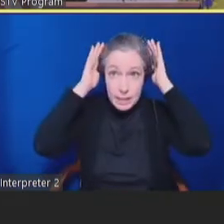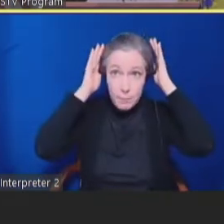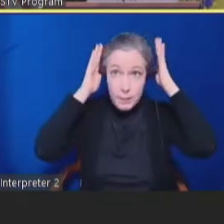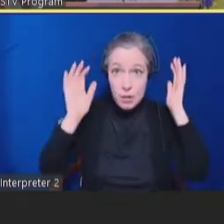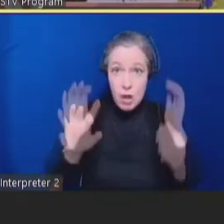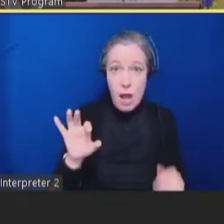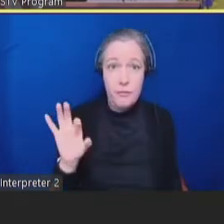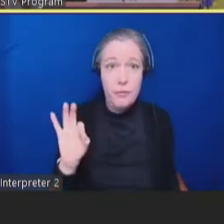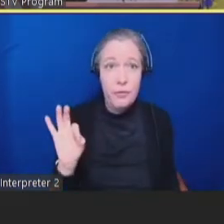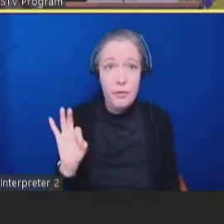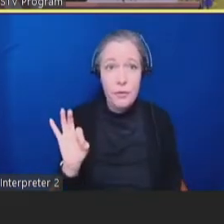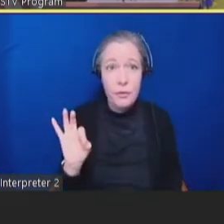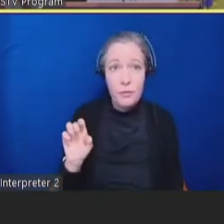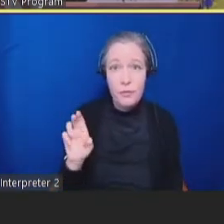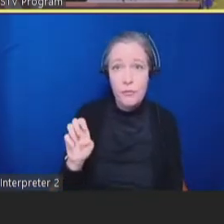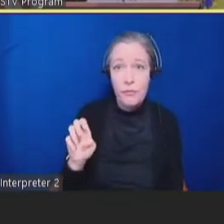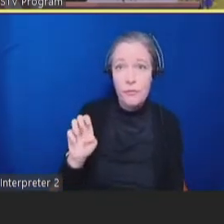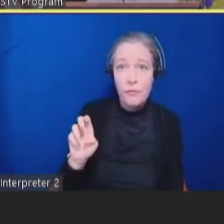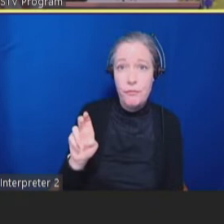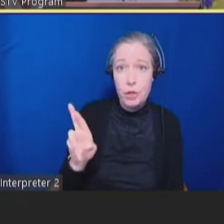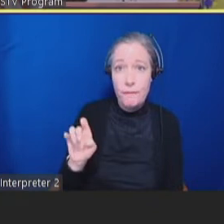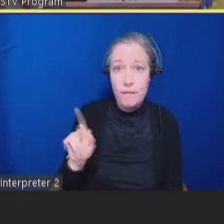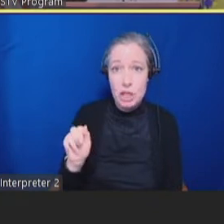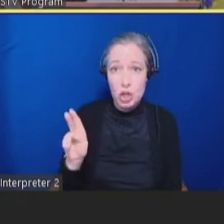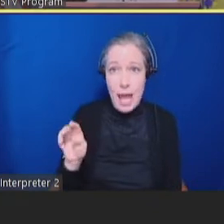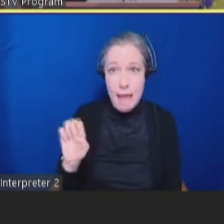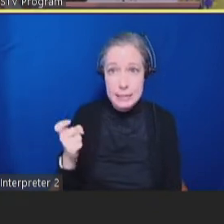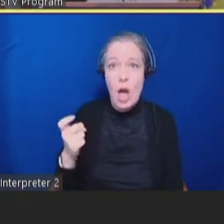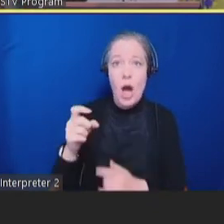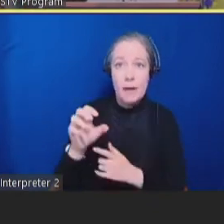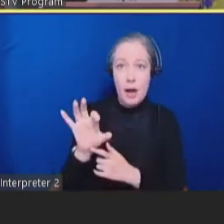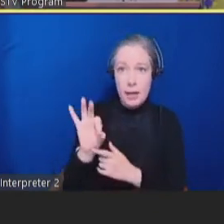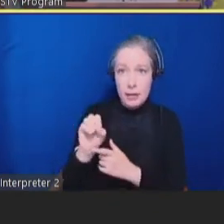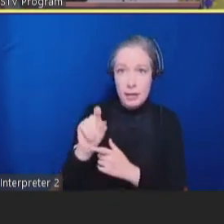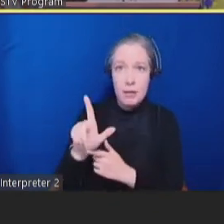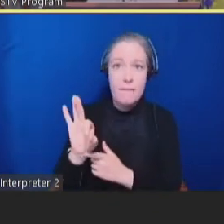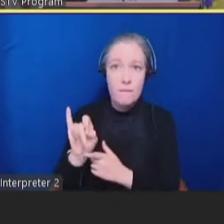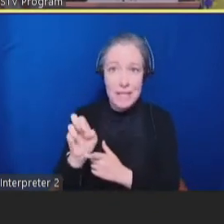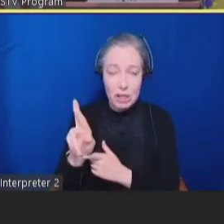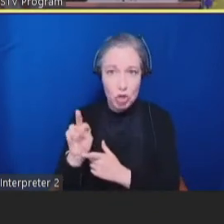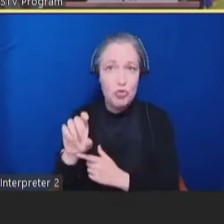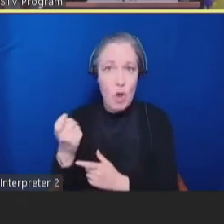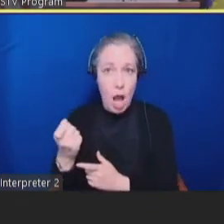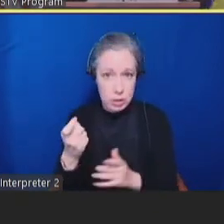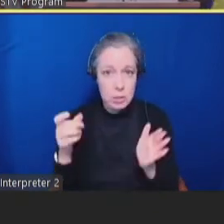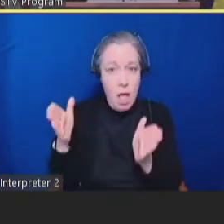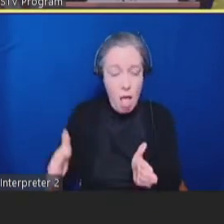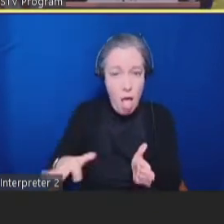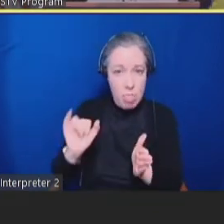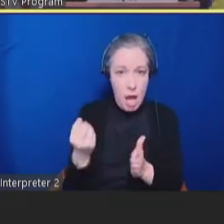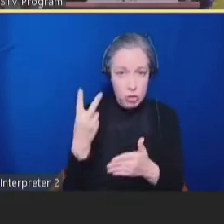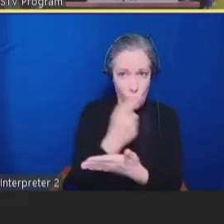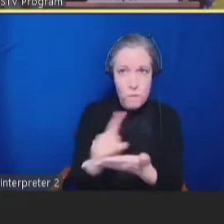we started our clinical trial and treated our first patient in December of 2019. And shortly